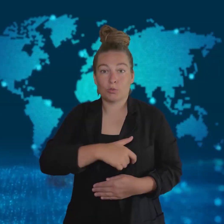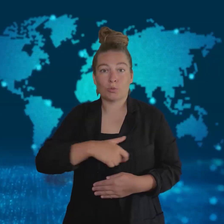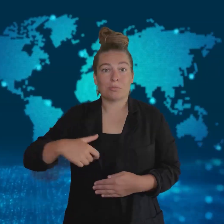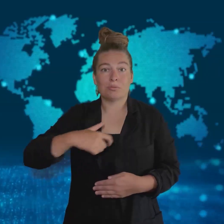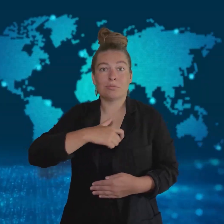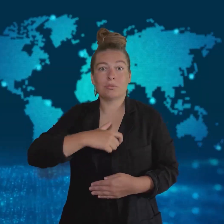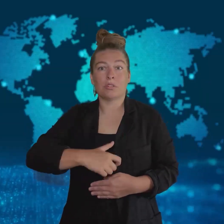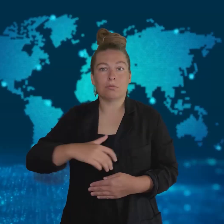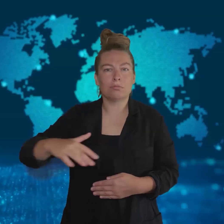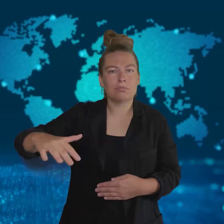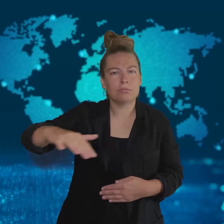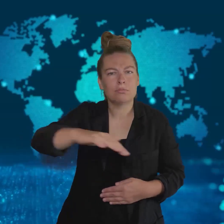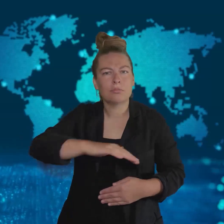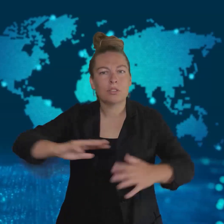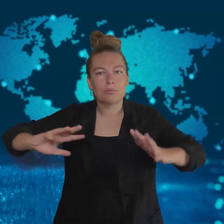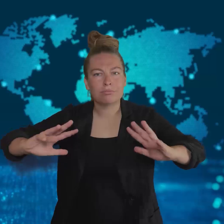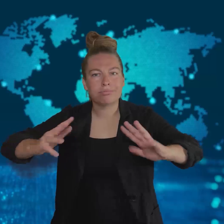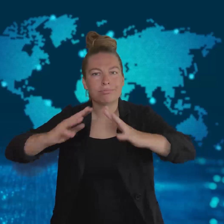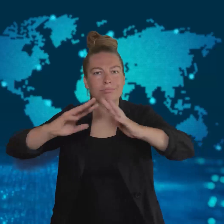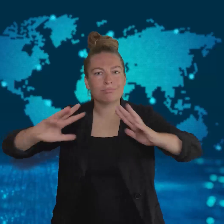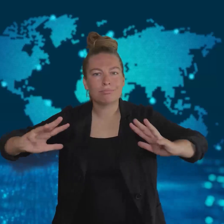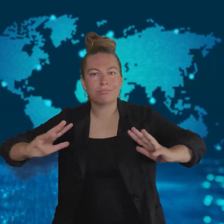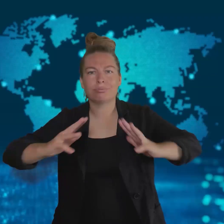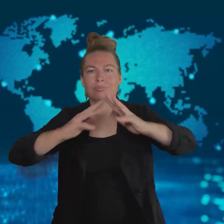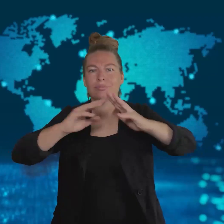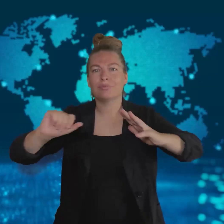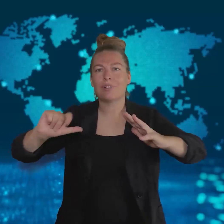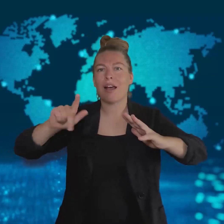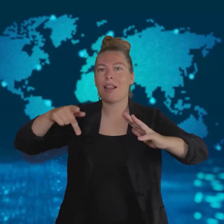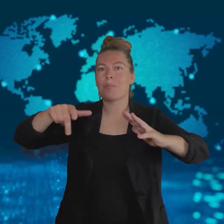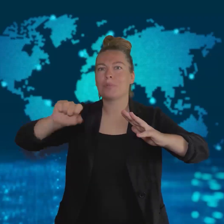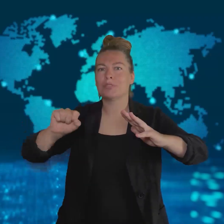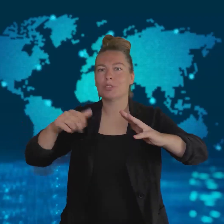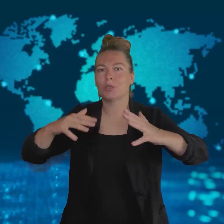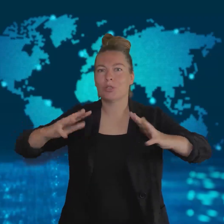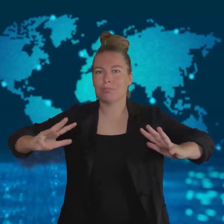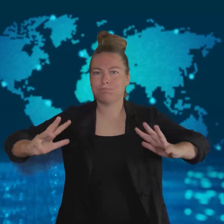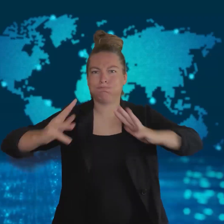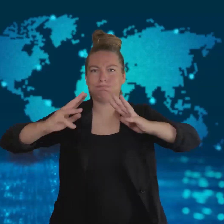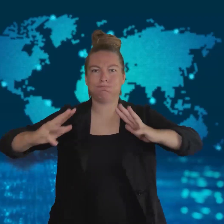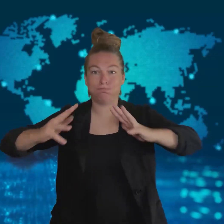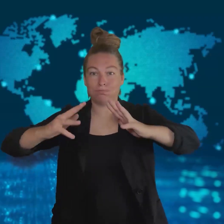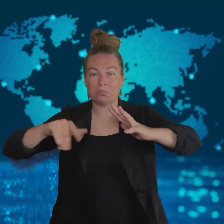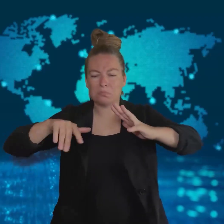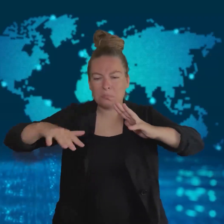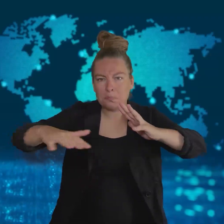A village in Switzerland was buried.